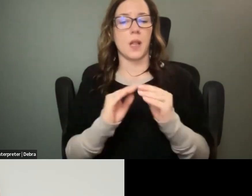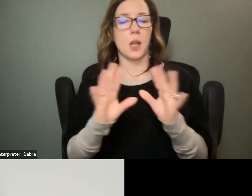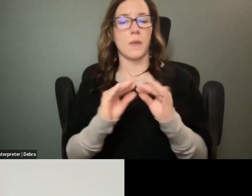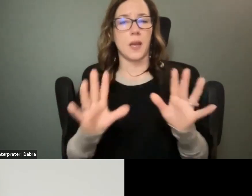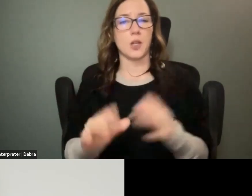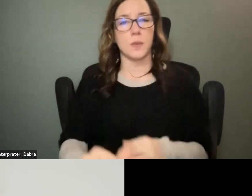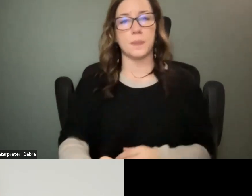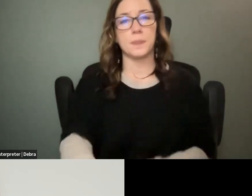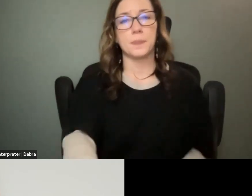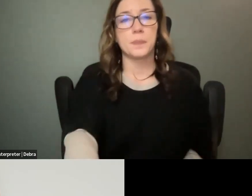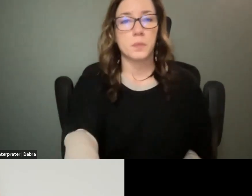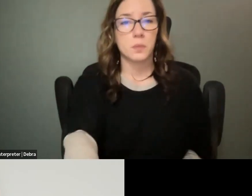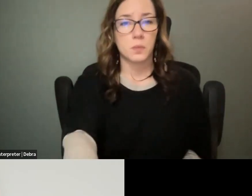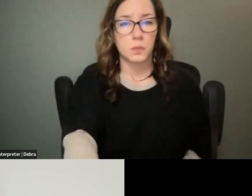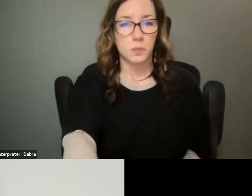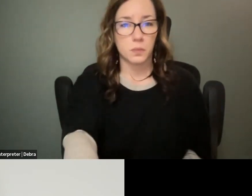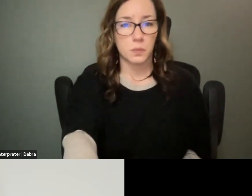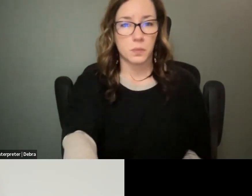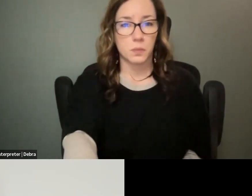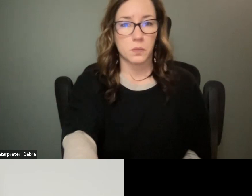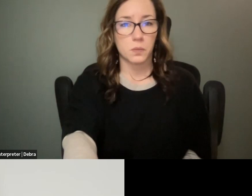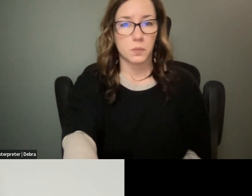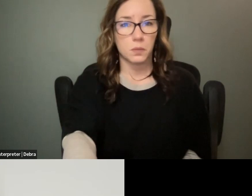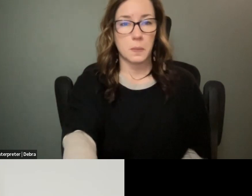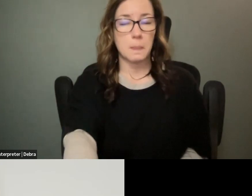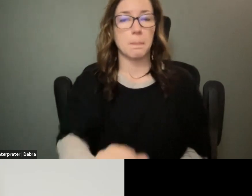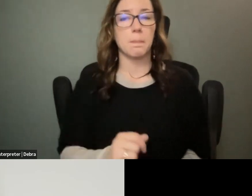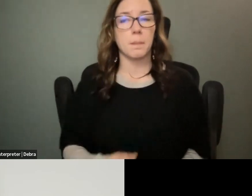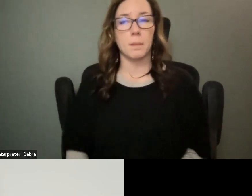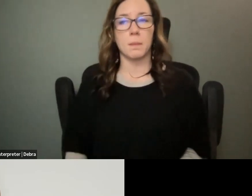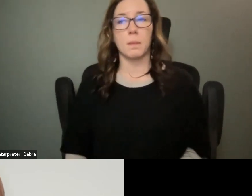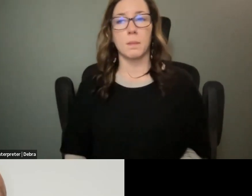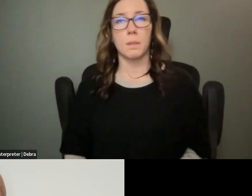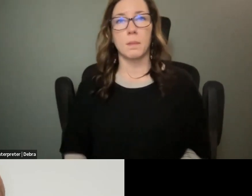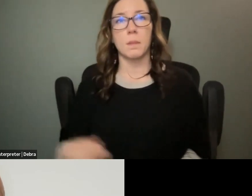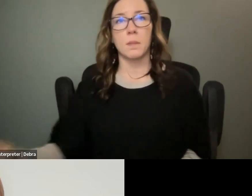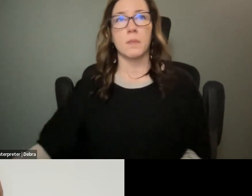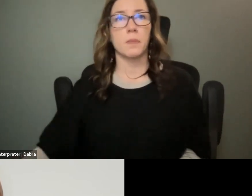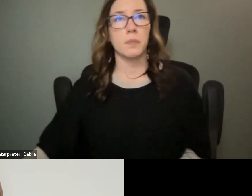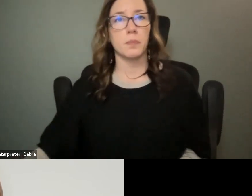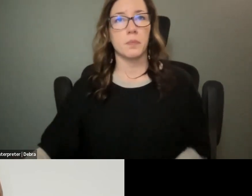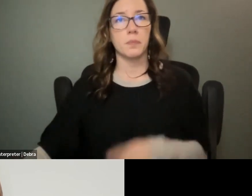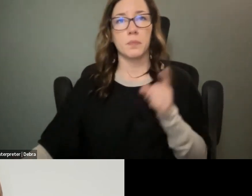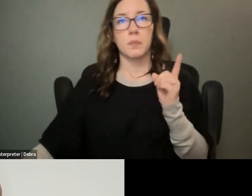from that way as well